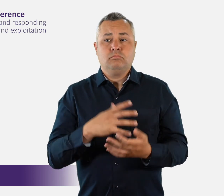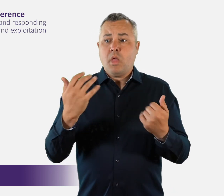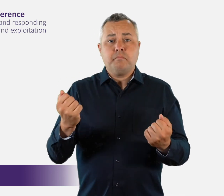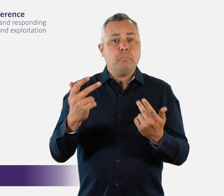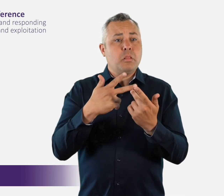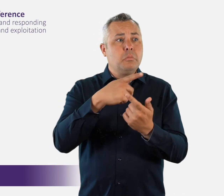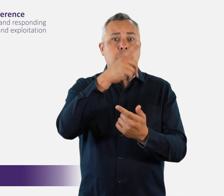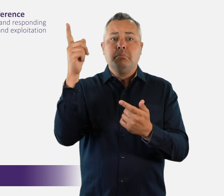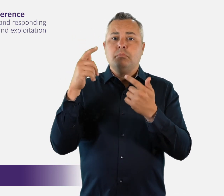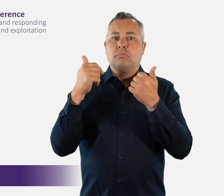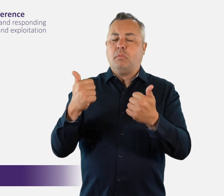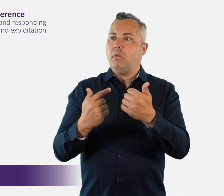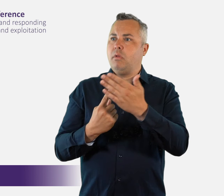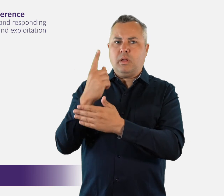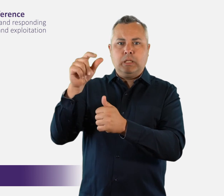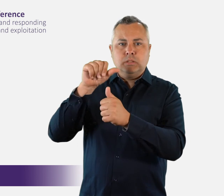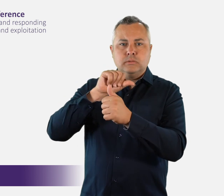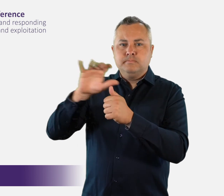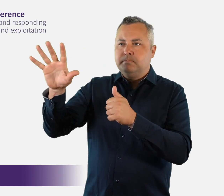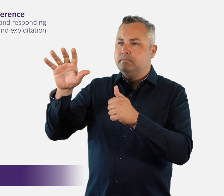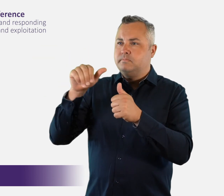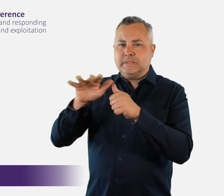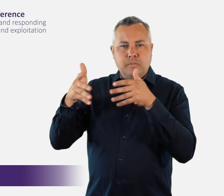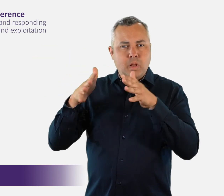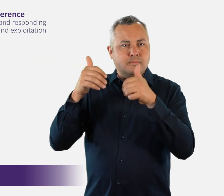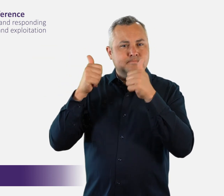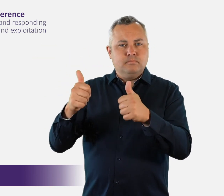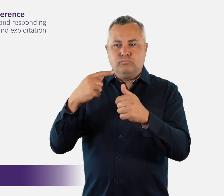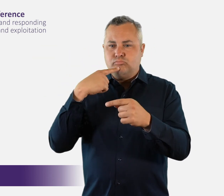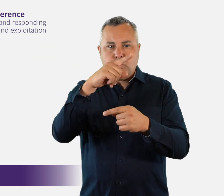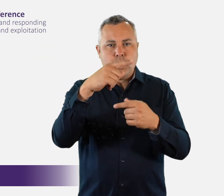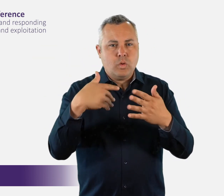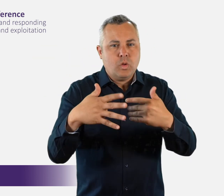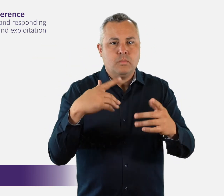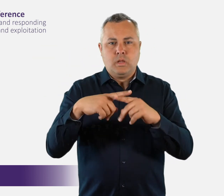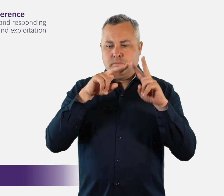Are there good practice examples that encourage reporting, effective investigation -